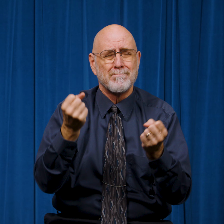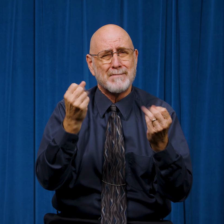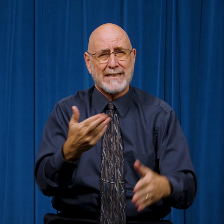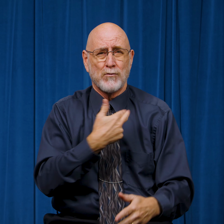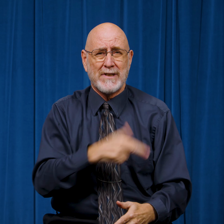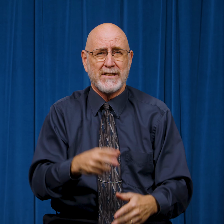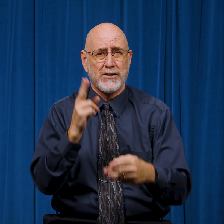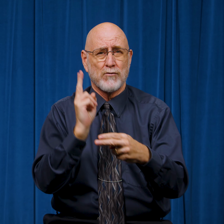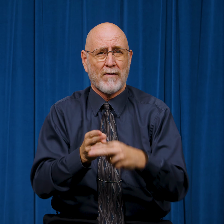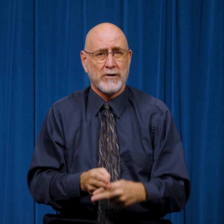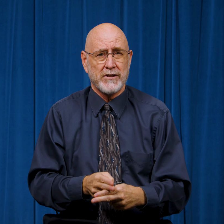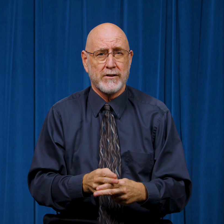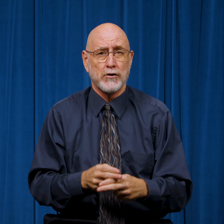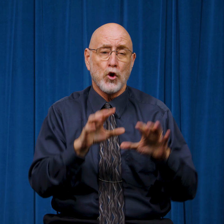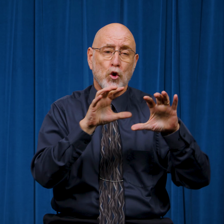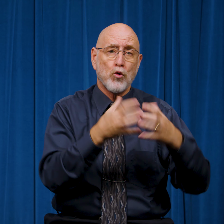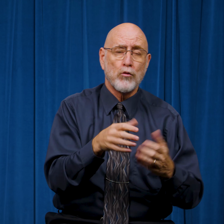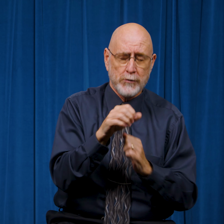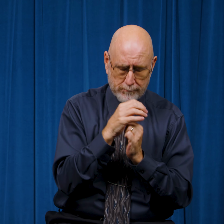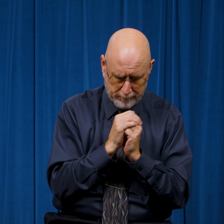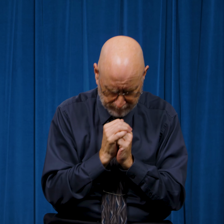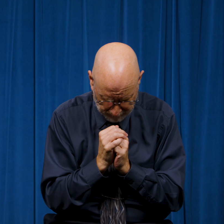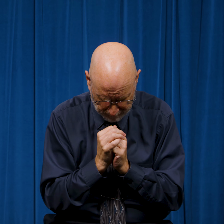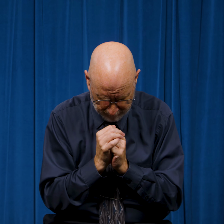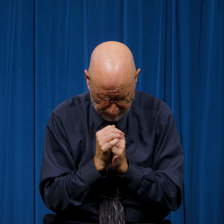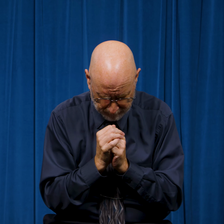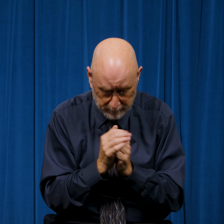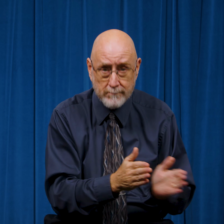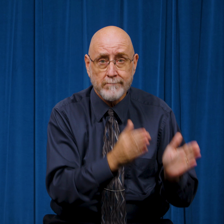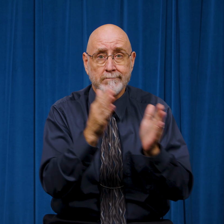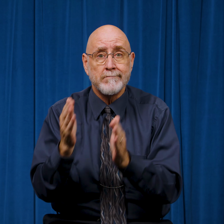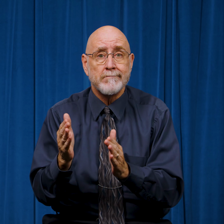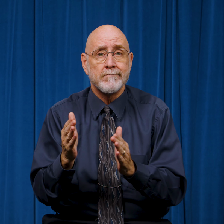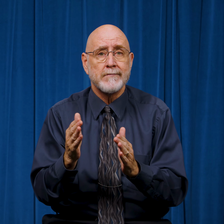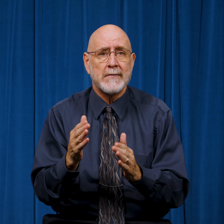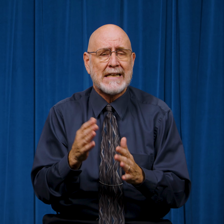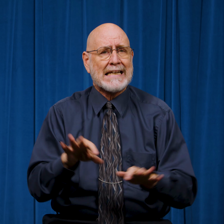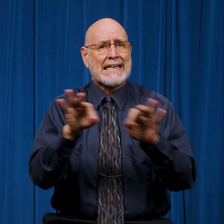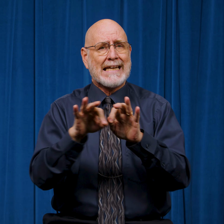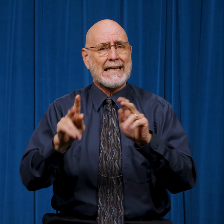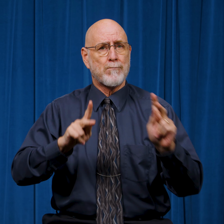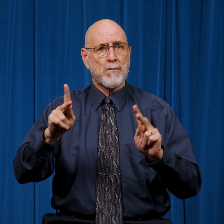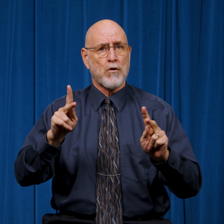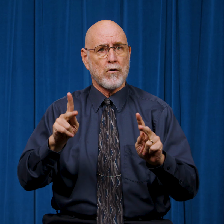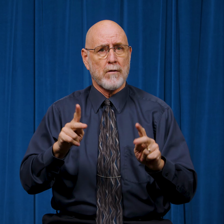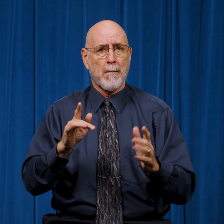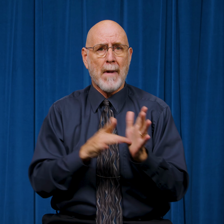from groups bowing their heads in prayer, to key individuals holding Bibles,